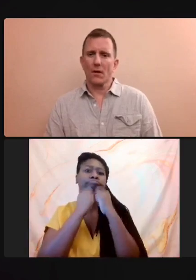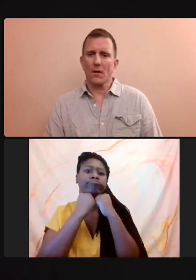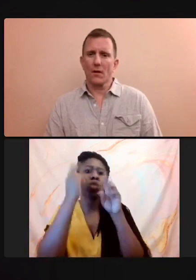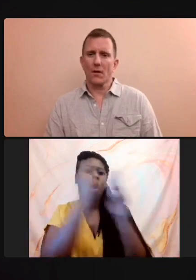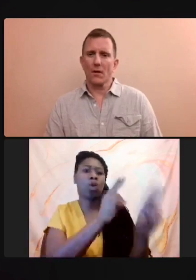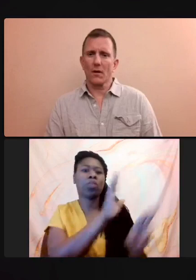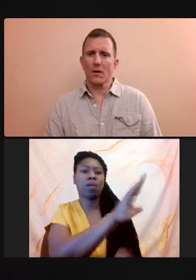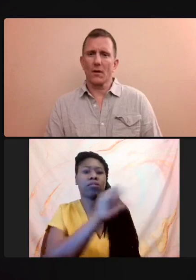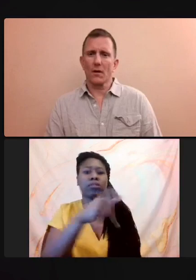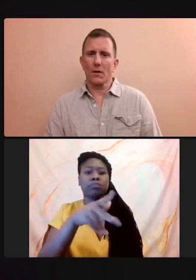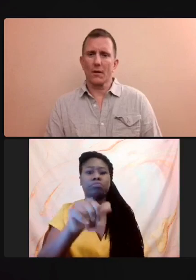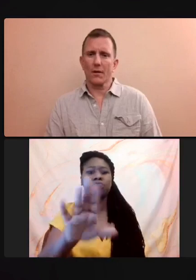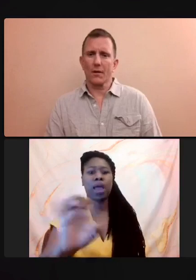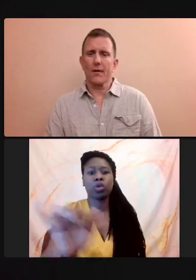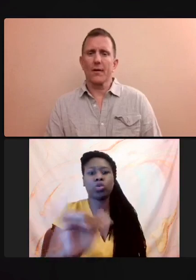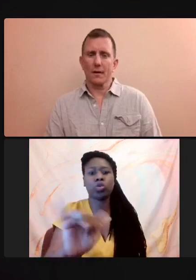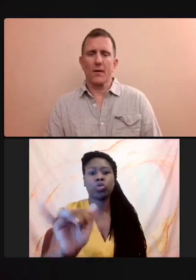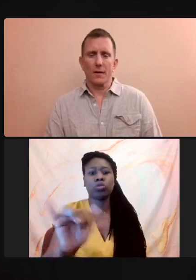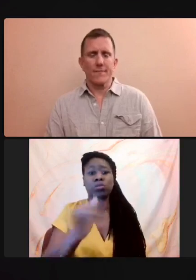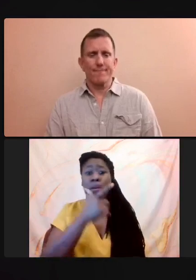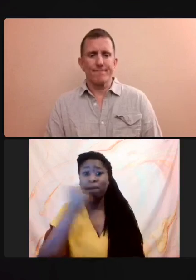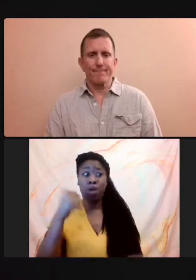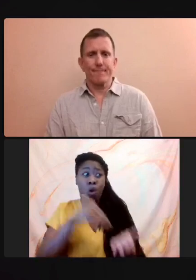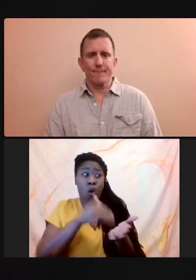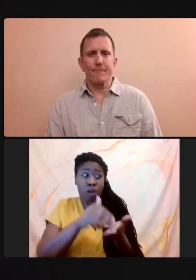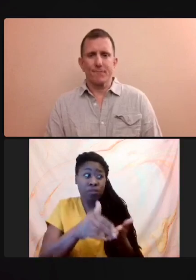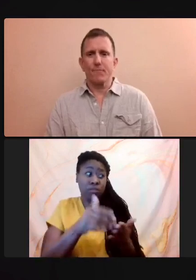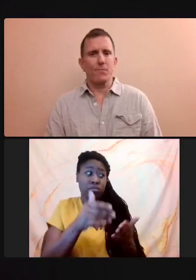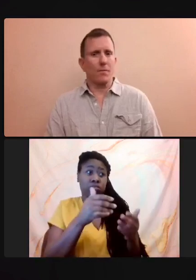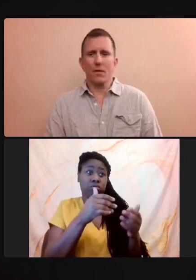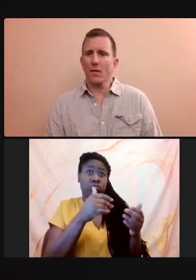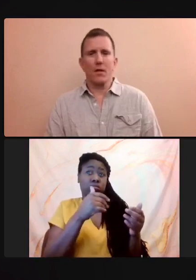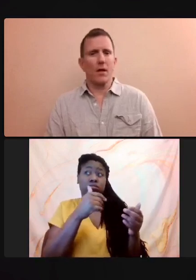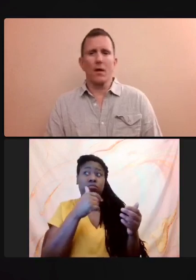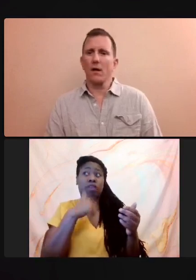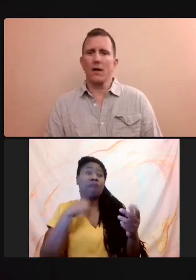as, you know, a one person job to completely mentor them all the way.